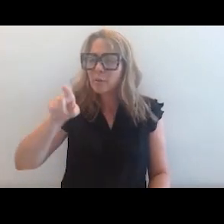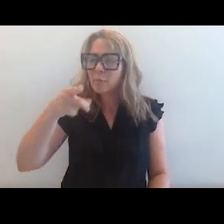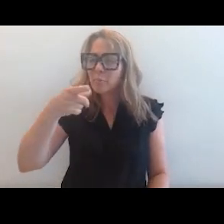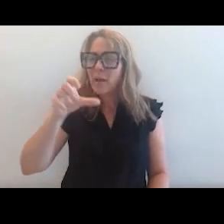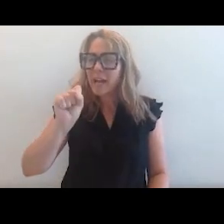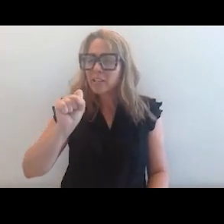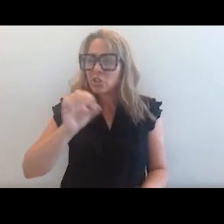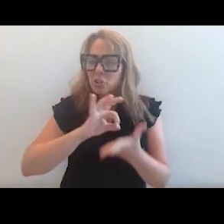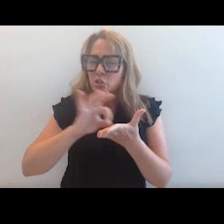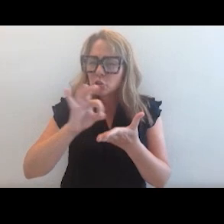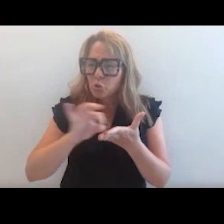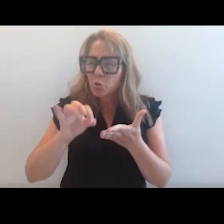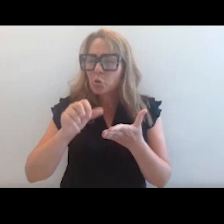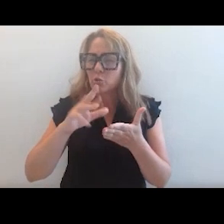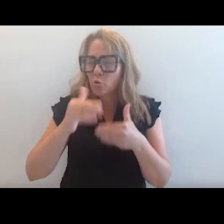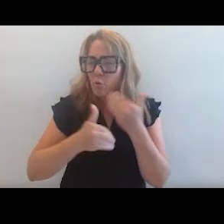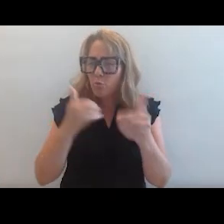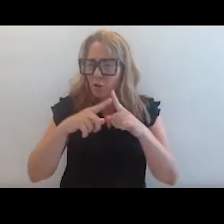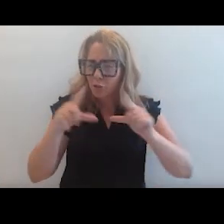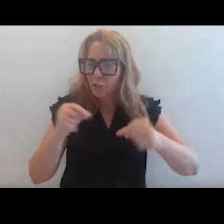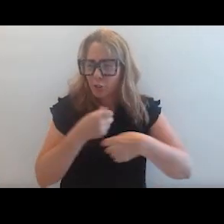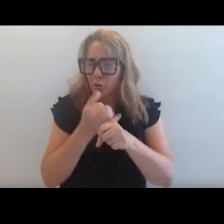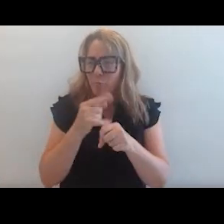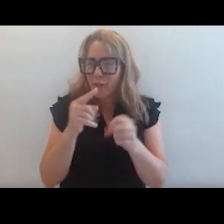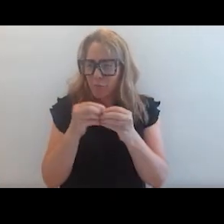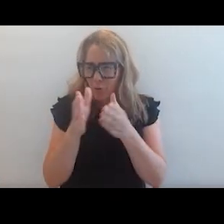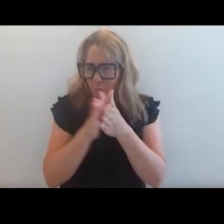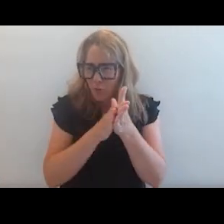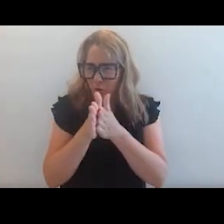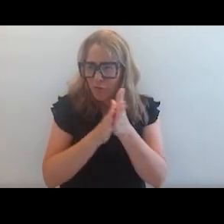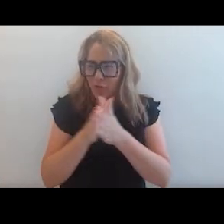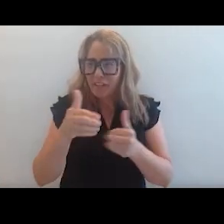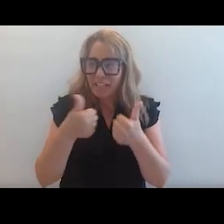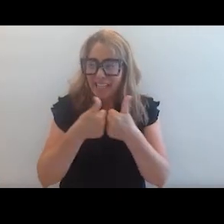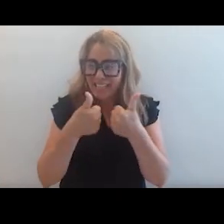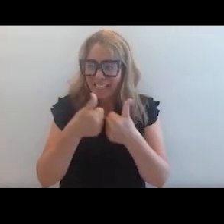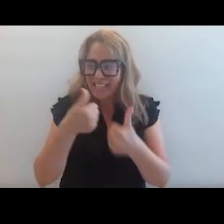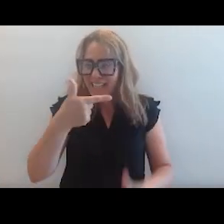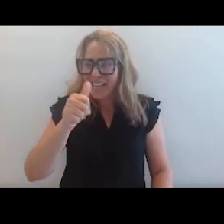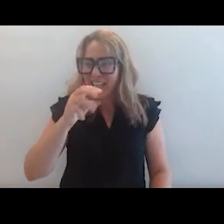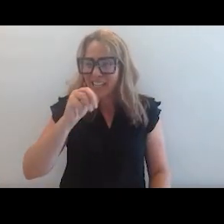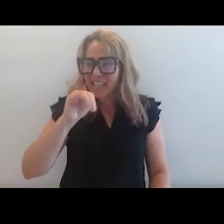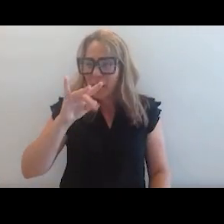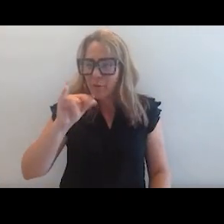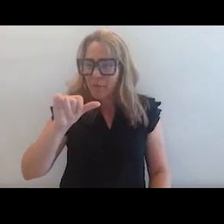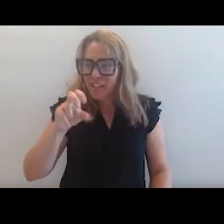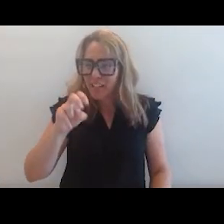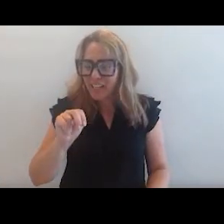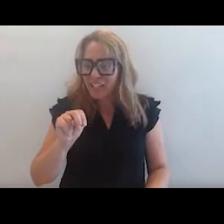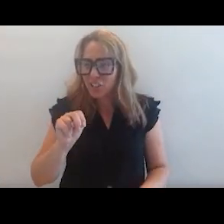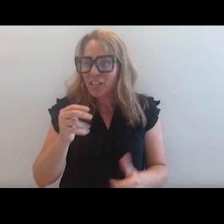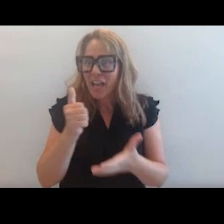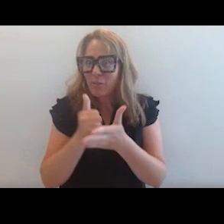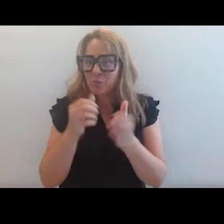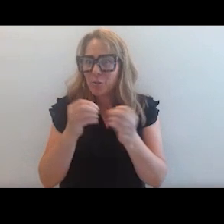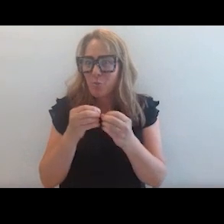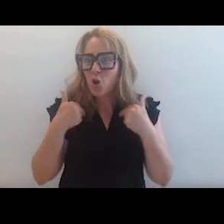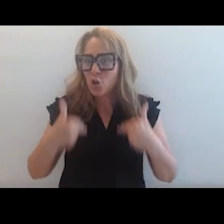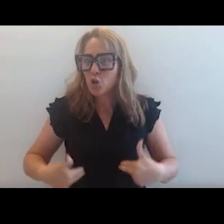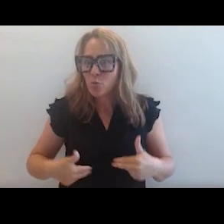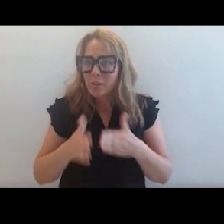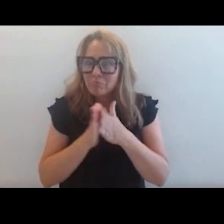more motivating. Gamification taps into natural human desires for achievement and competition,